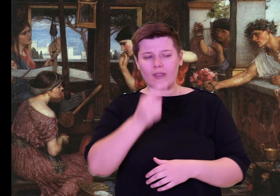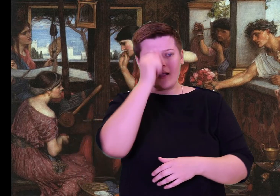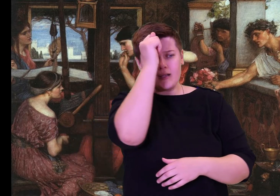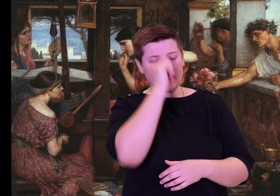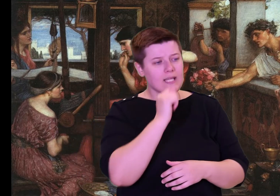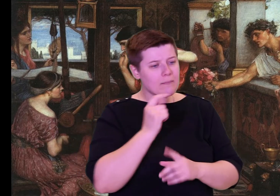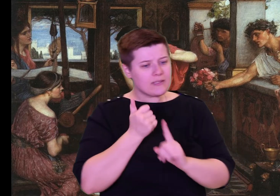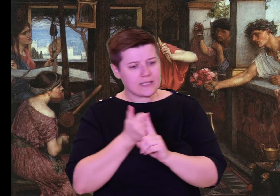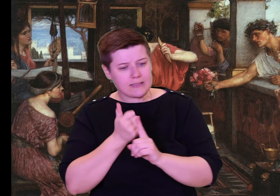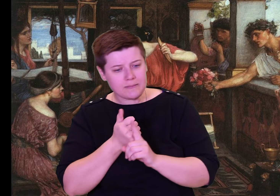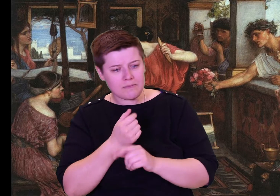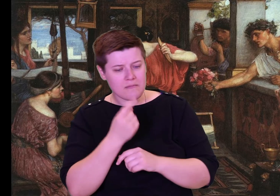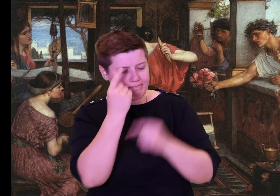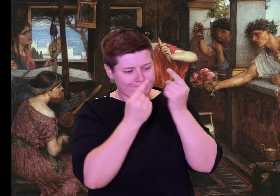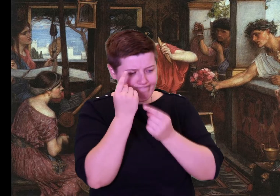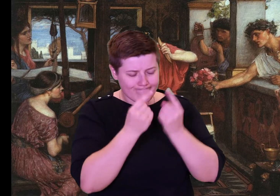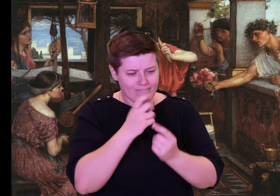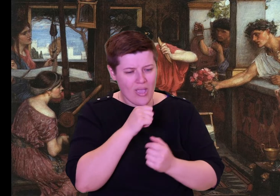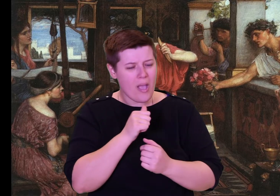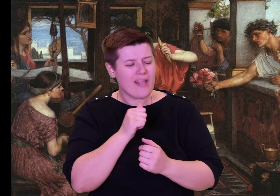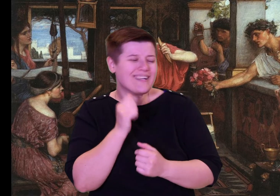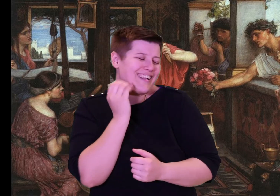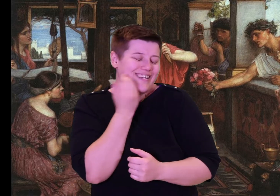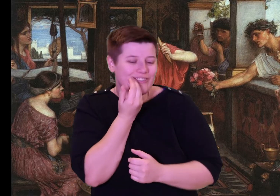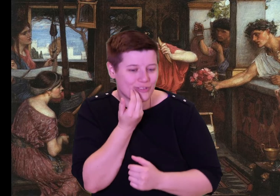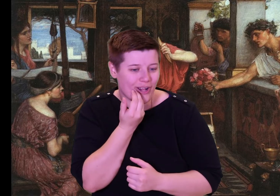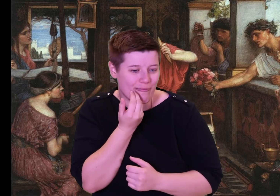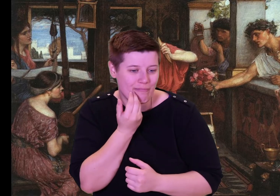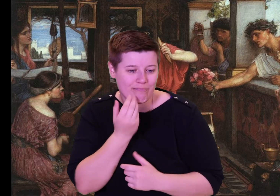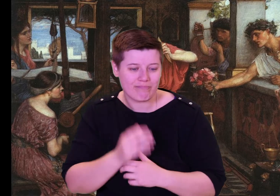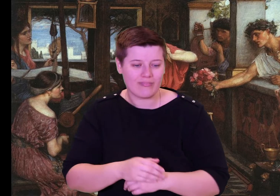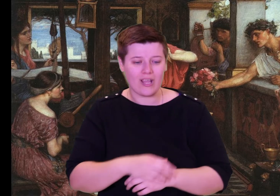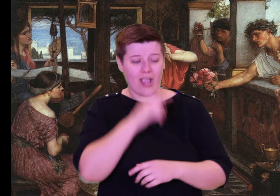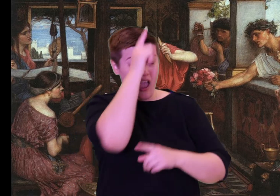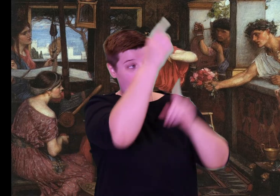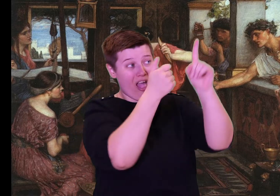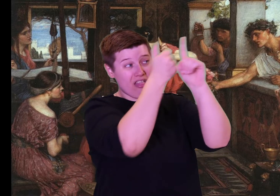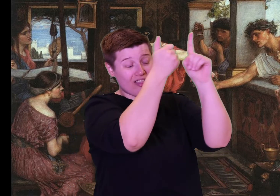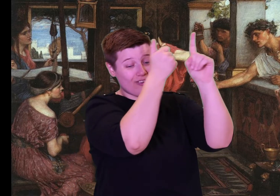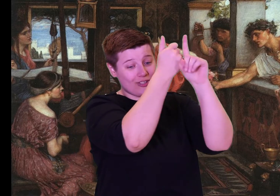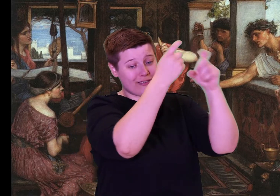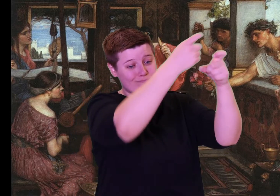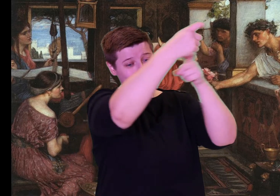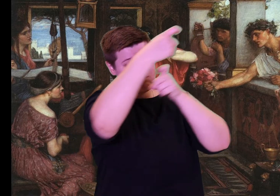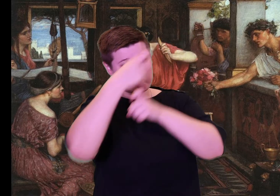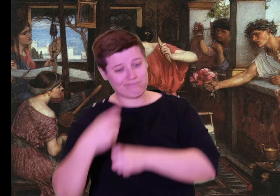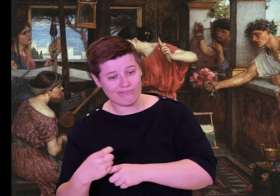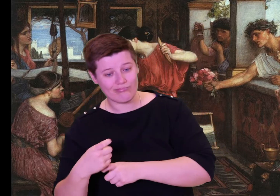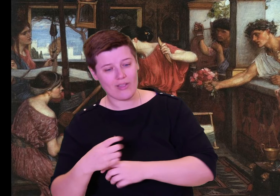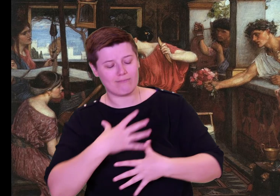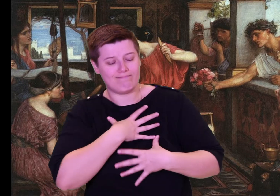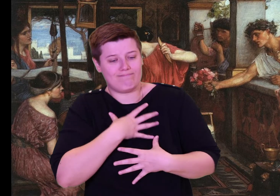Telemachus was thoughtful but not shy. Athena gave him the confidence deep in